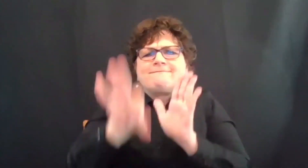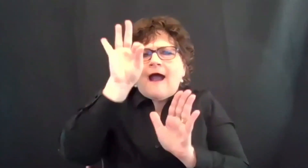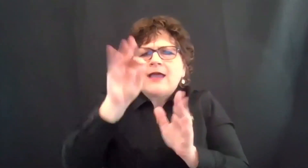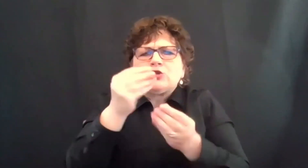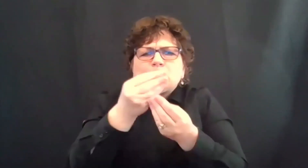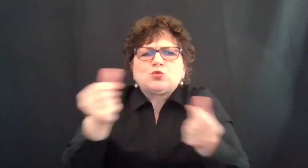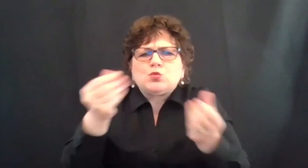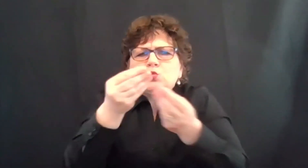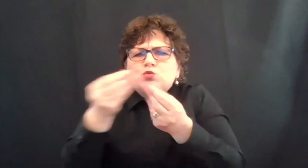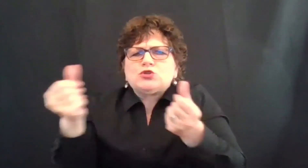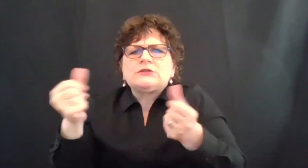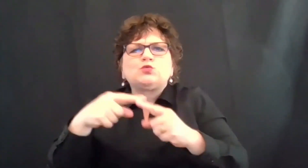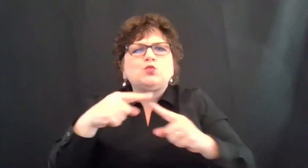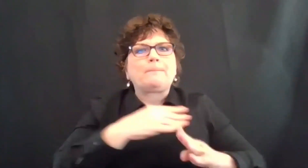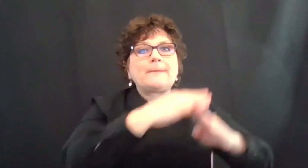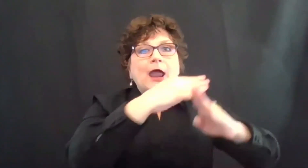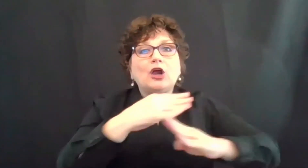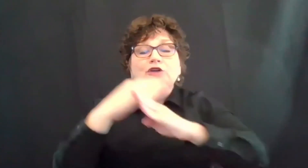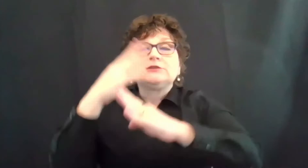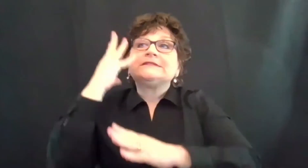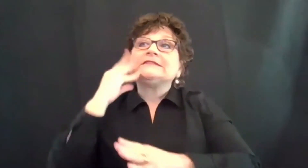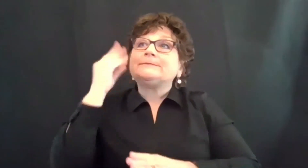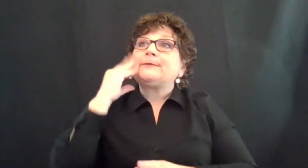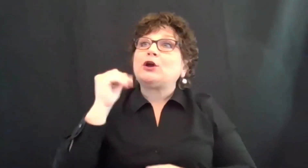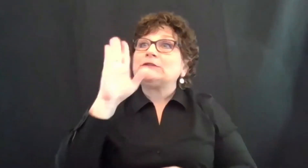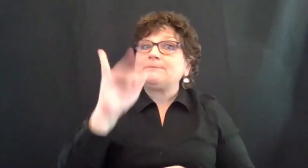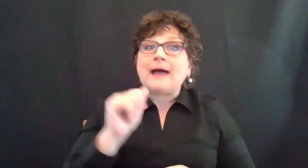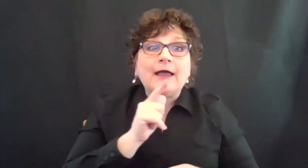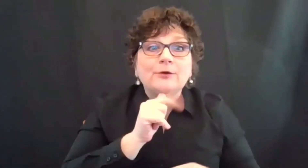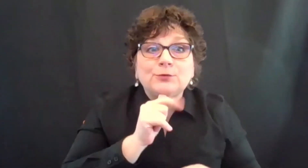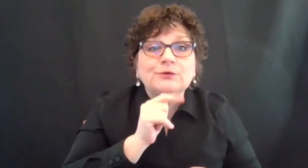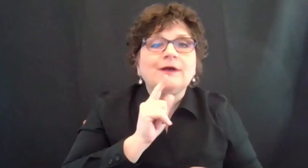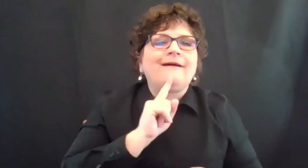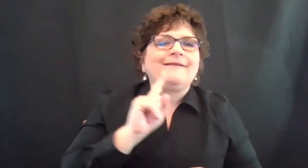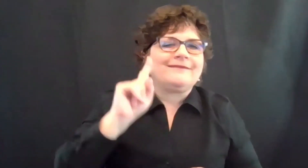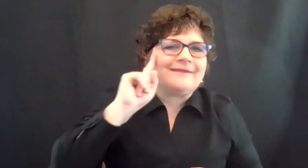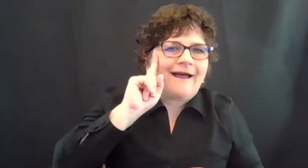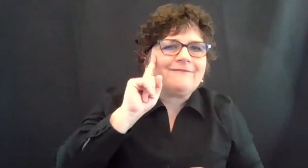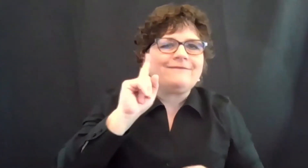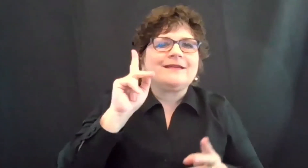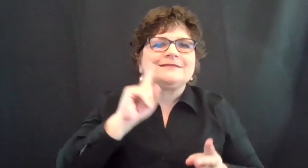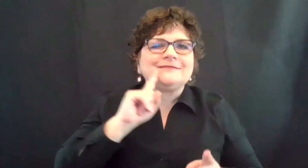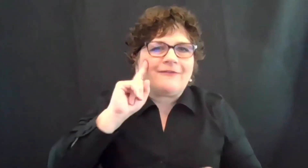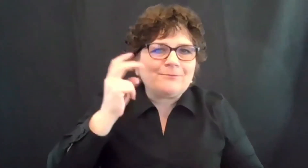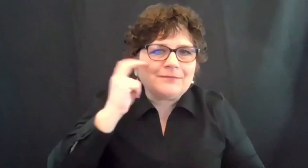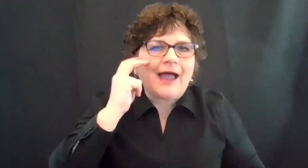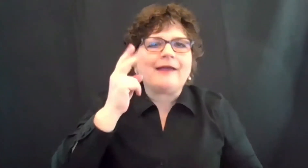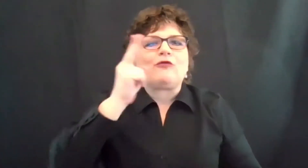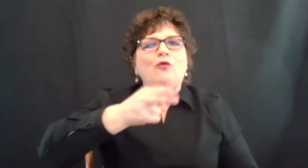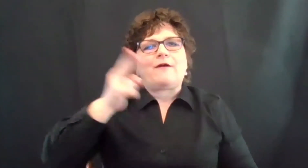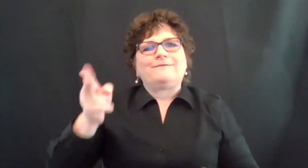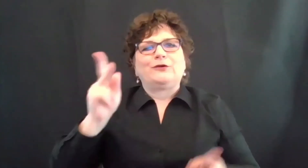and find solutions to barriers experienced by people who are deaf, deafblind,